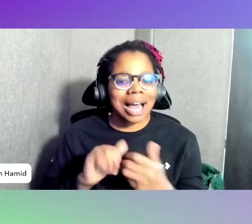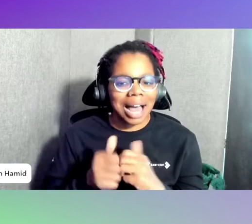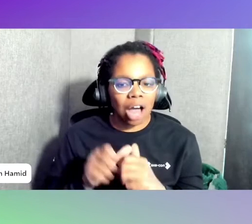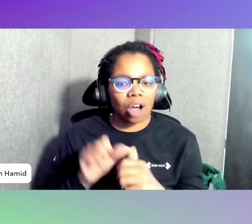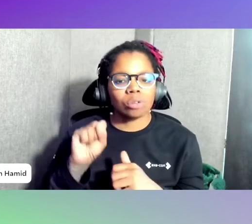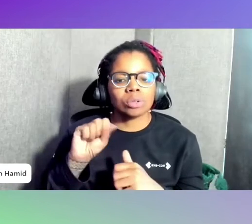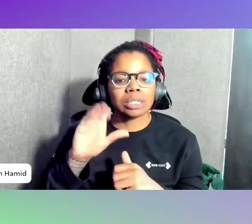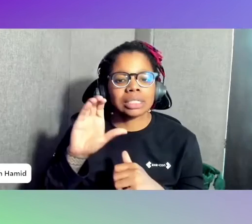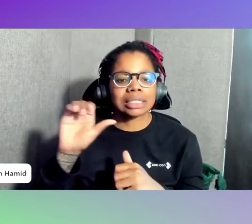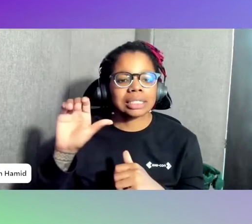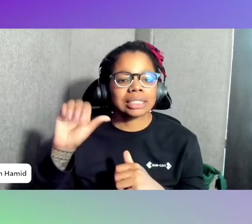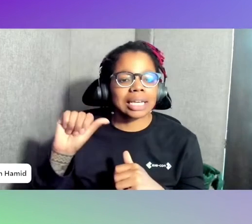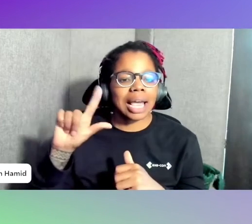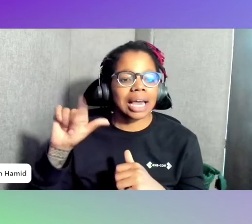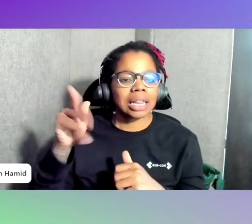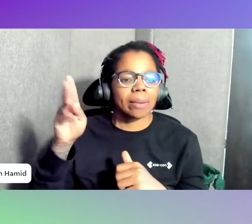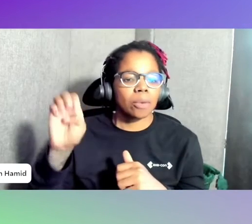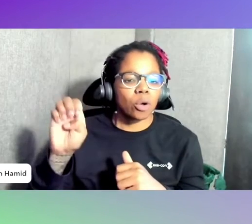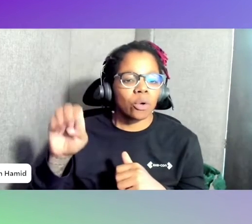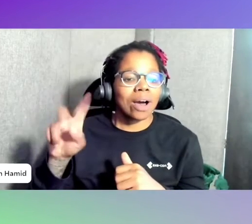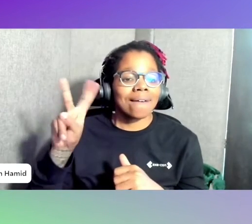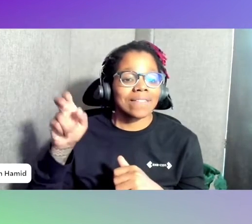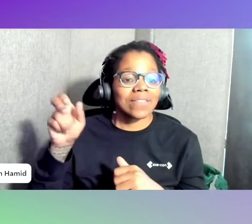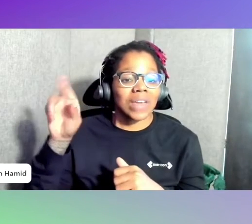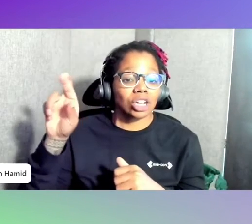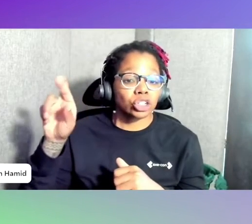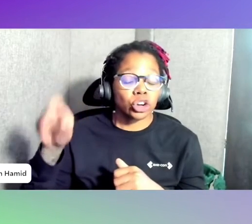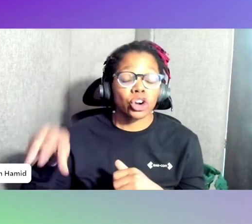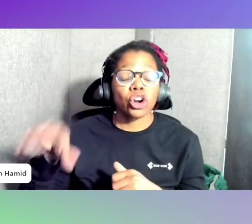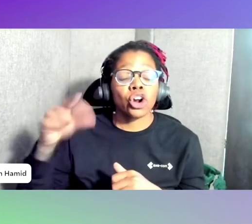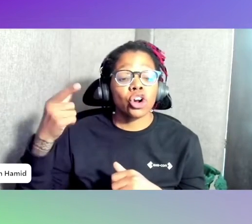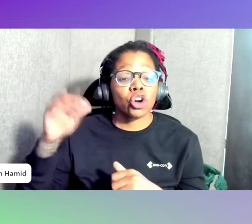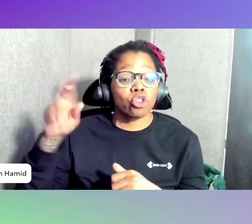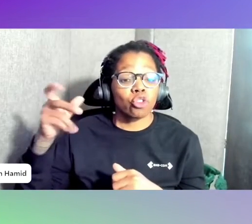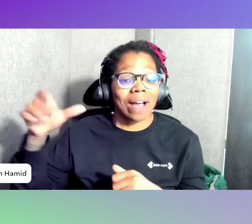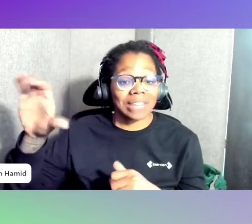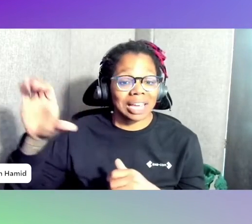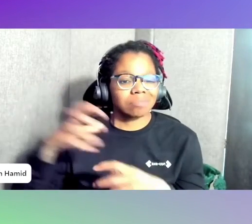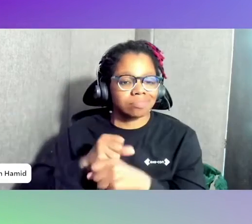on our own terms and do it in our own way. And so that's well scalable vector graphics